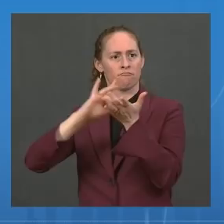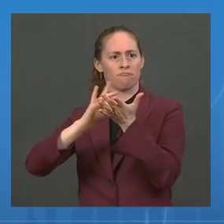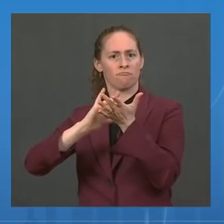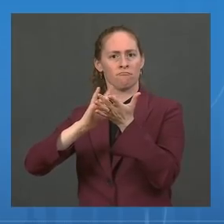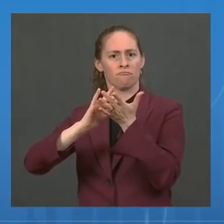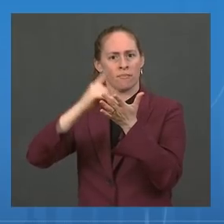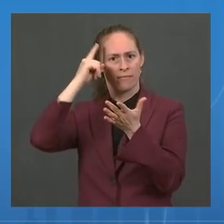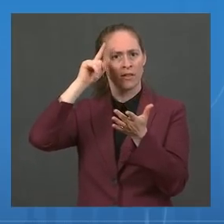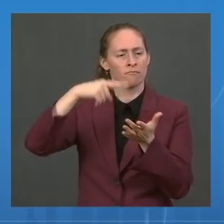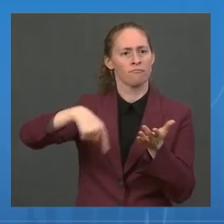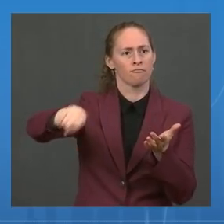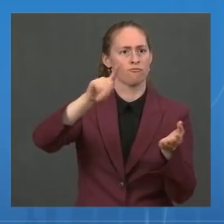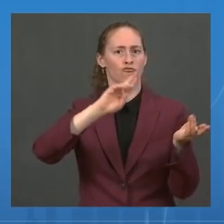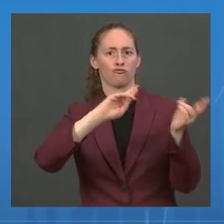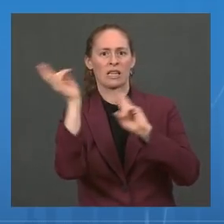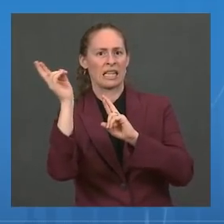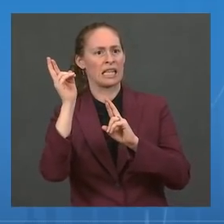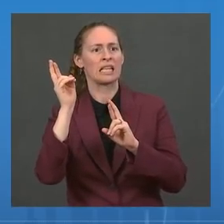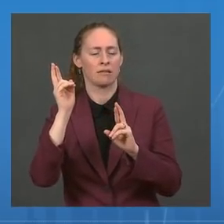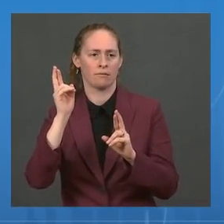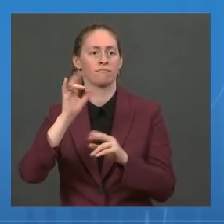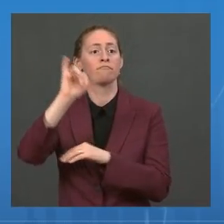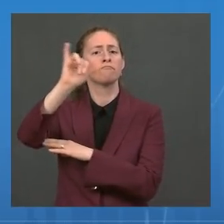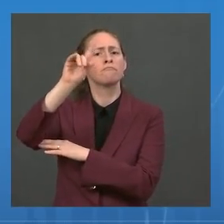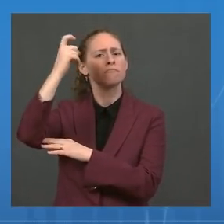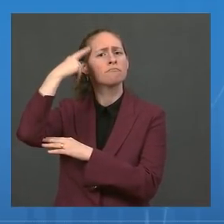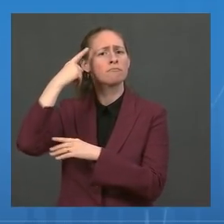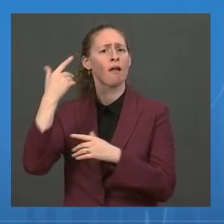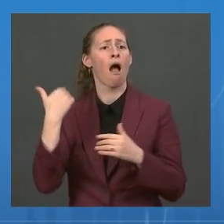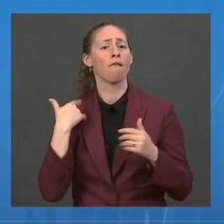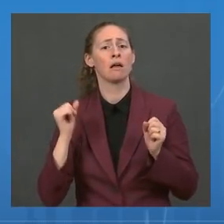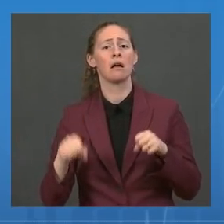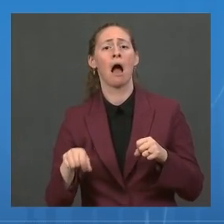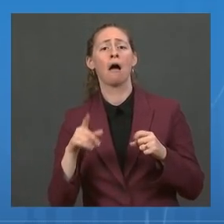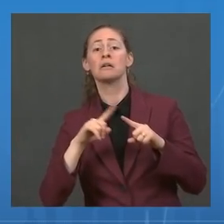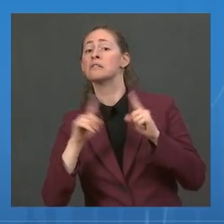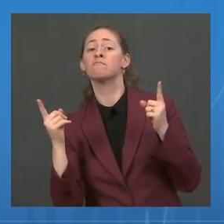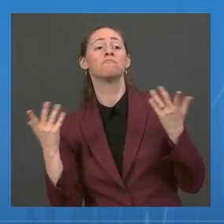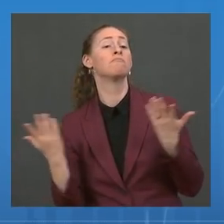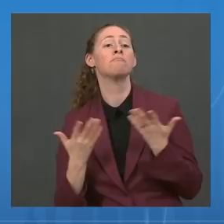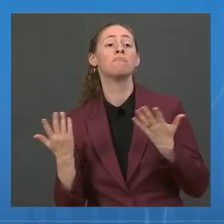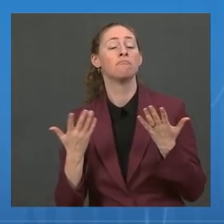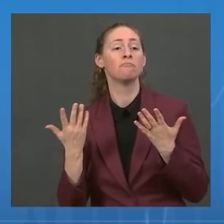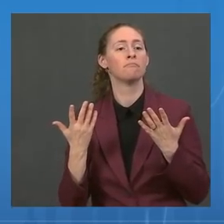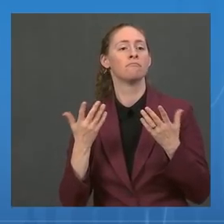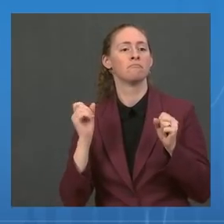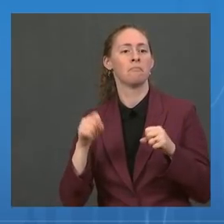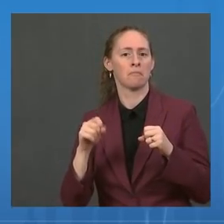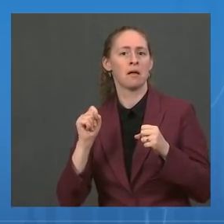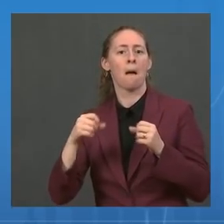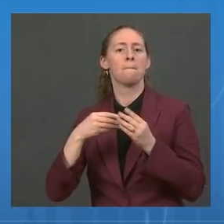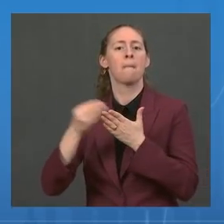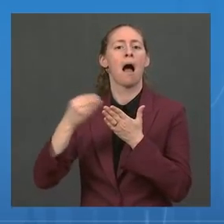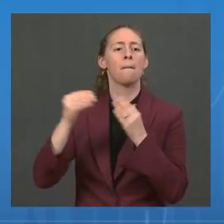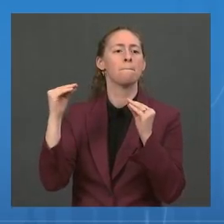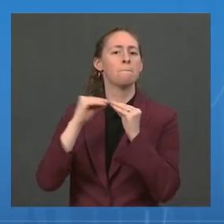The government also has an option for some additional doses. If approved, I think the right way to think about this